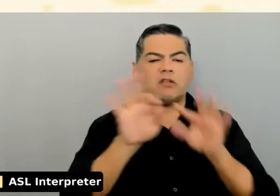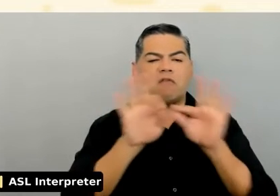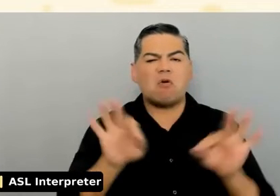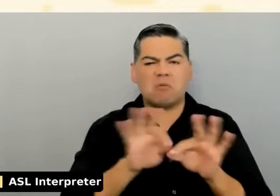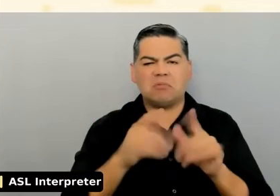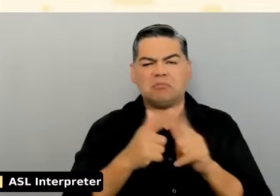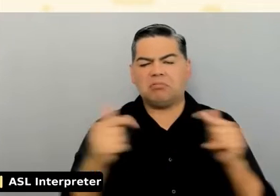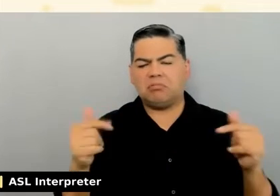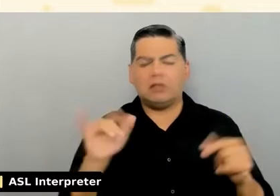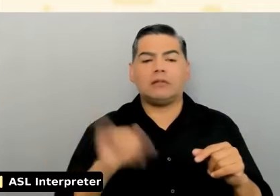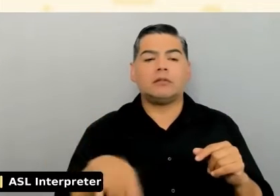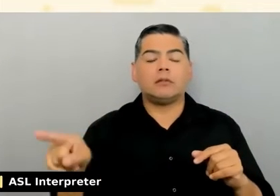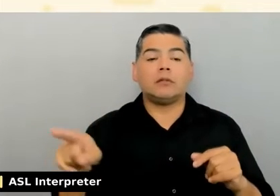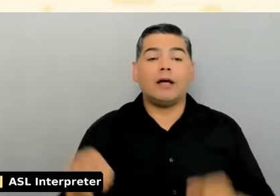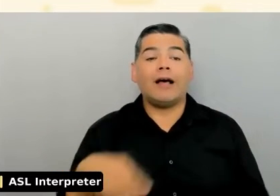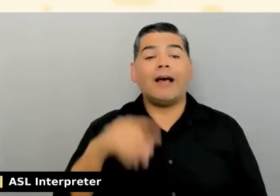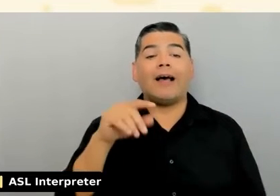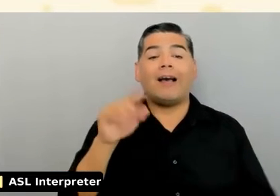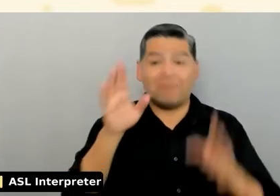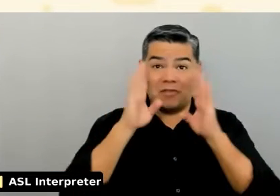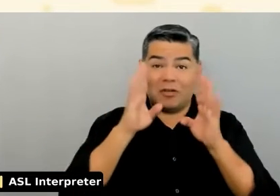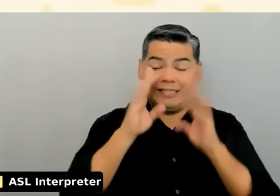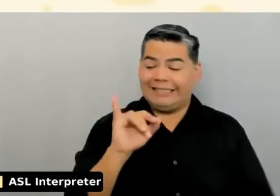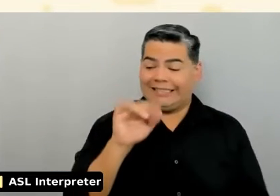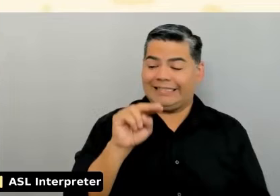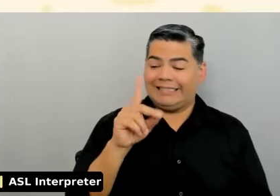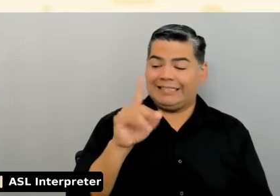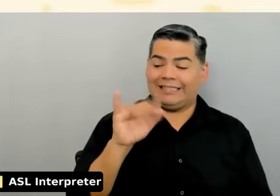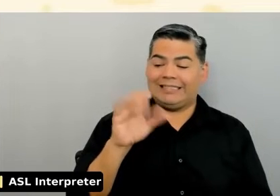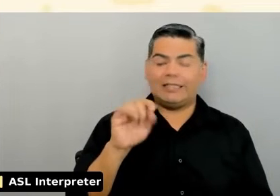Focus indicator helps users understand where they are.